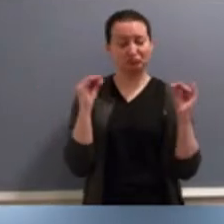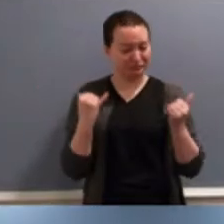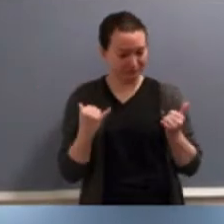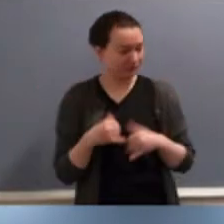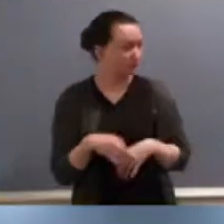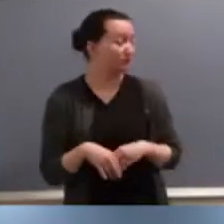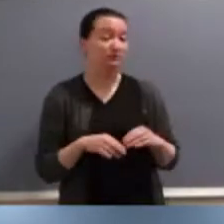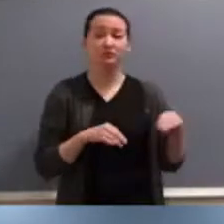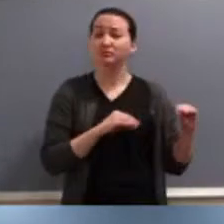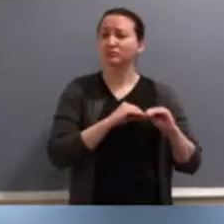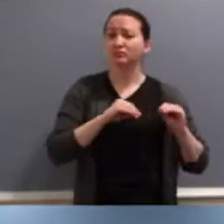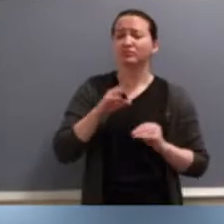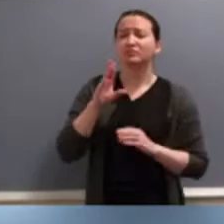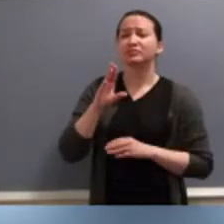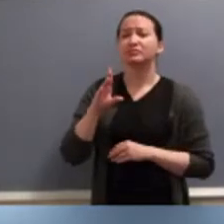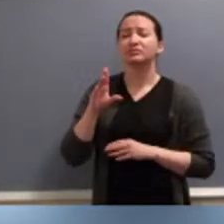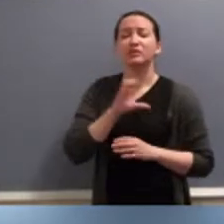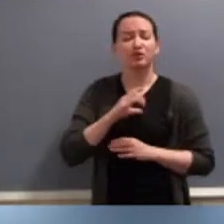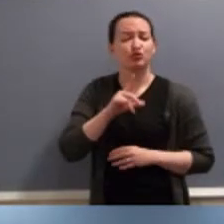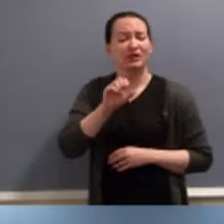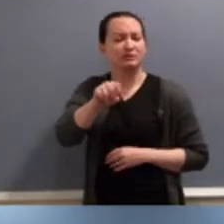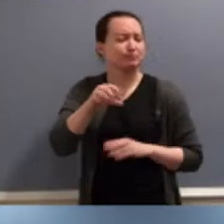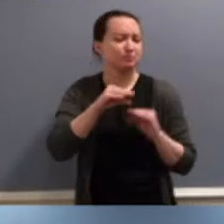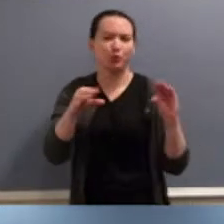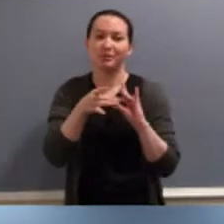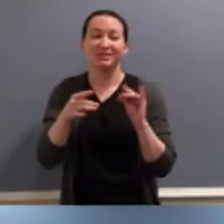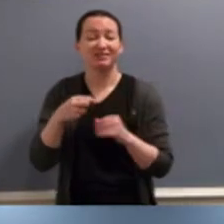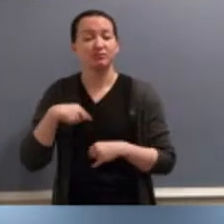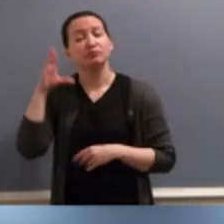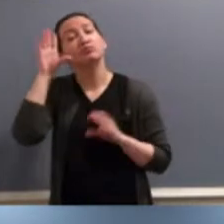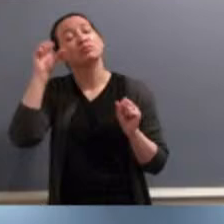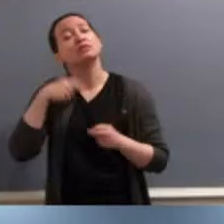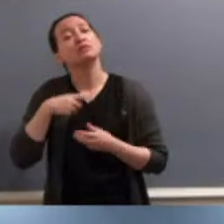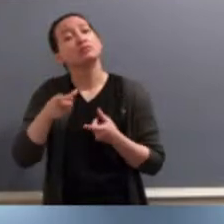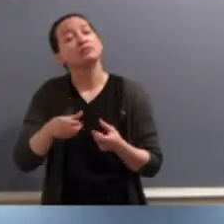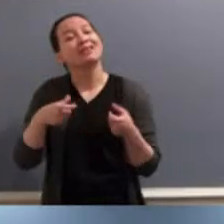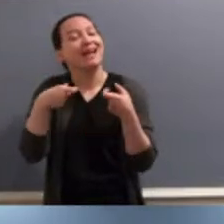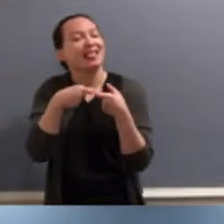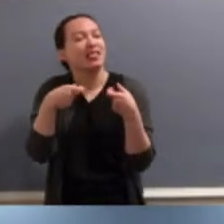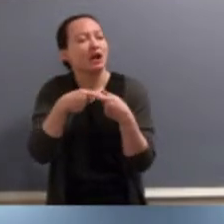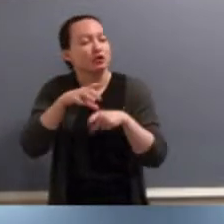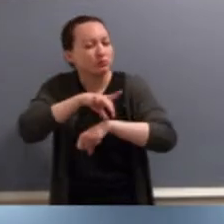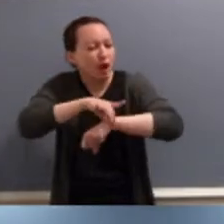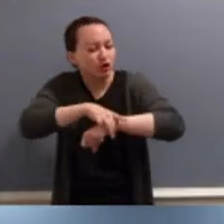no comments okay I just wanted to bring up as it relates to electronic monitoring we fought very